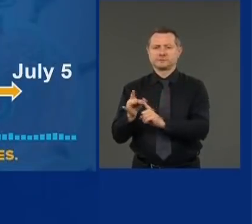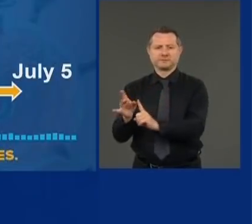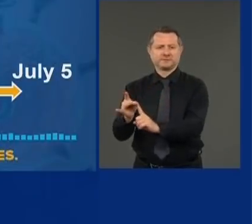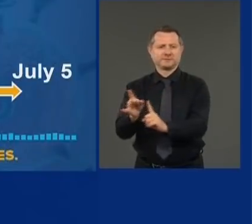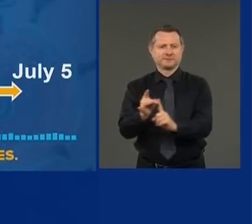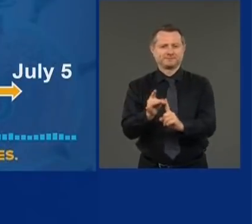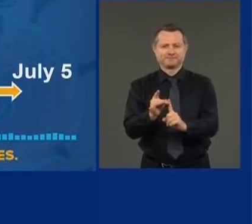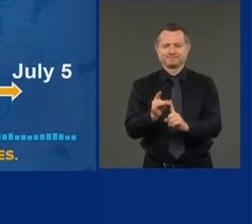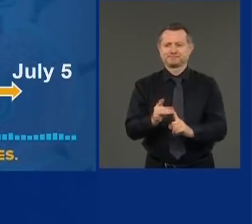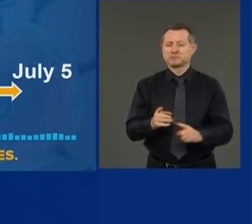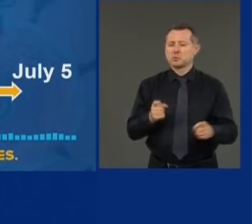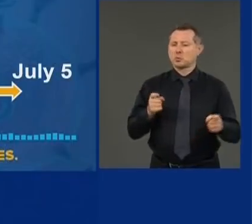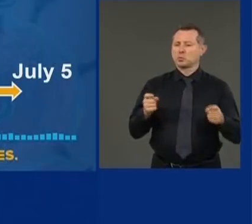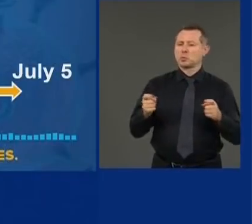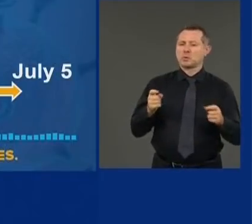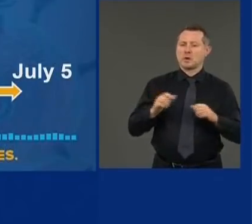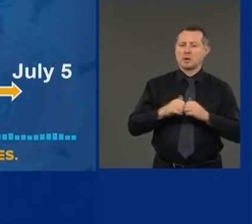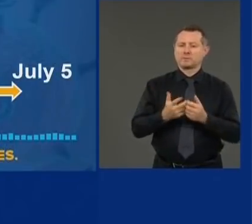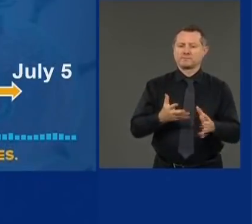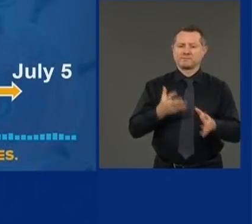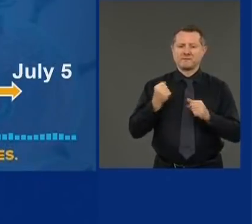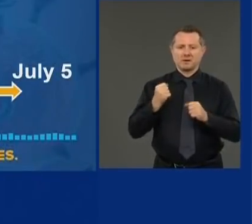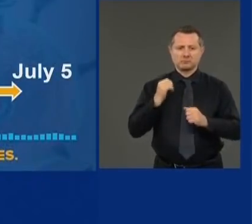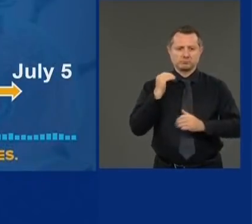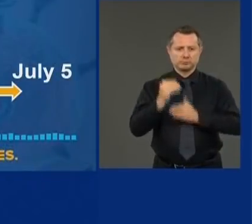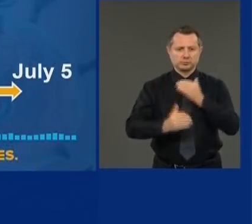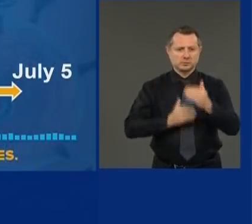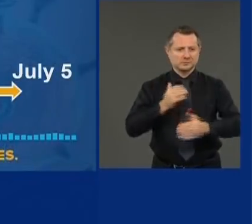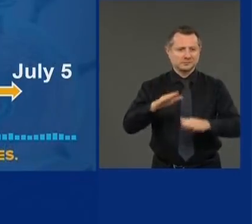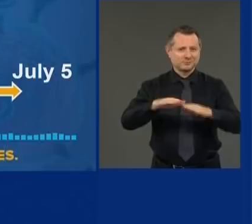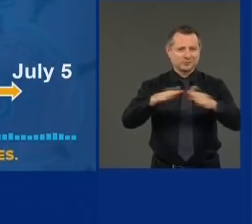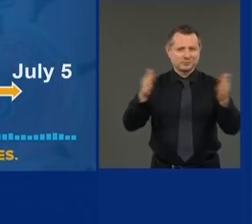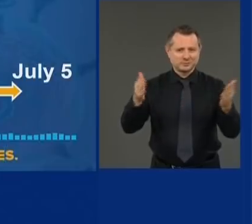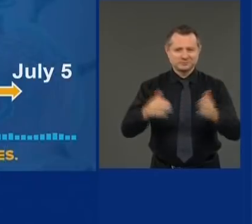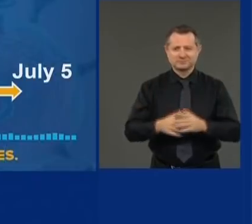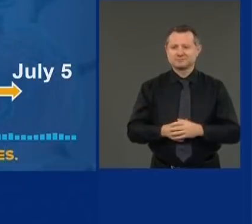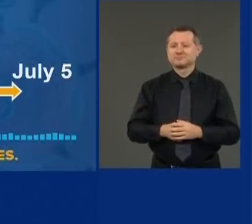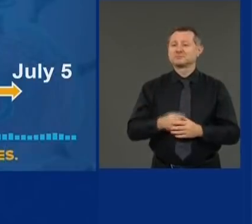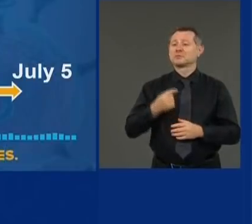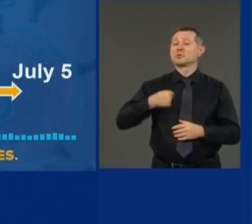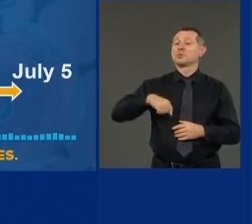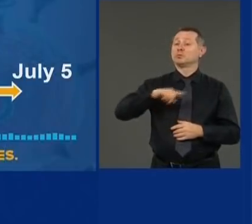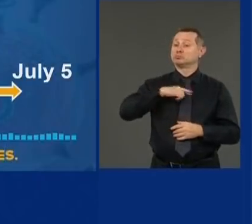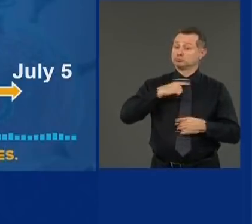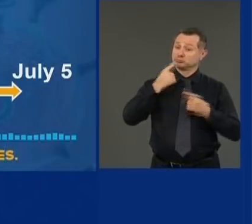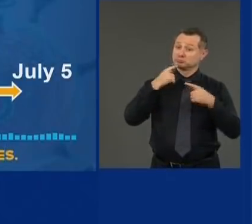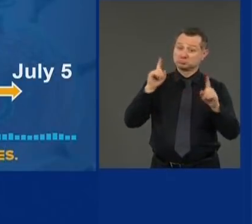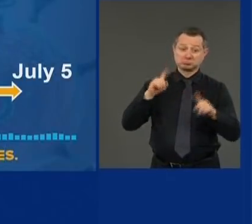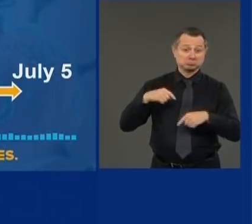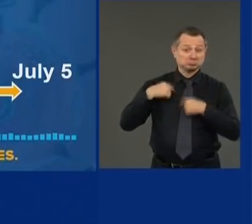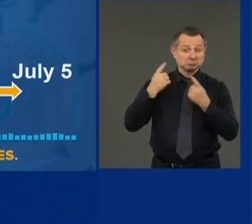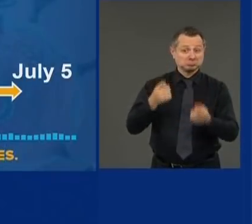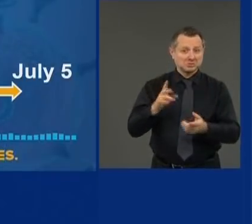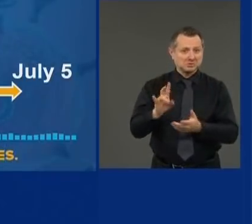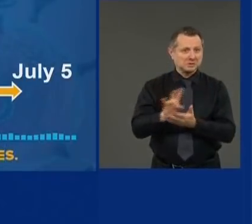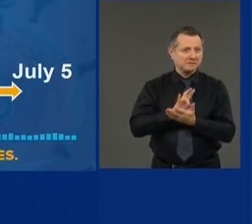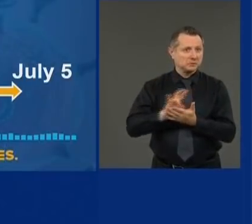COULD START THE REOPENING, BUT MONITOR THE NUMBER OF CASES AND CONTROL THE PHASED REOPENING TO